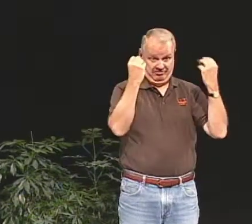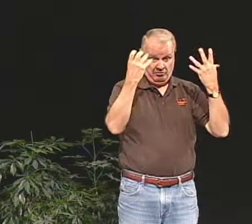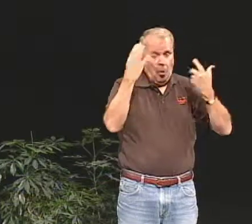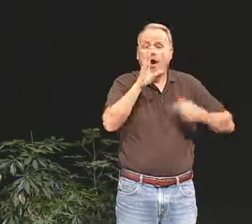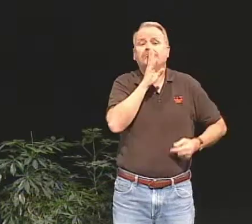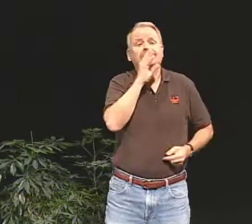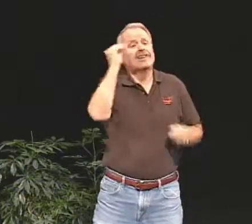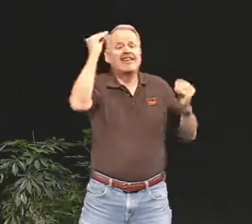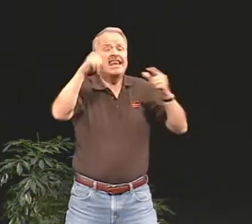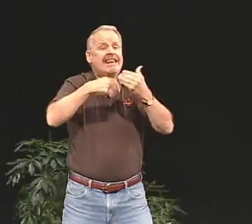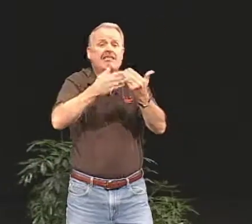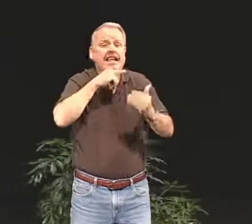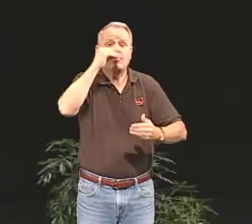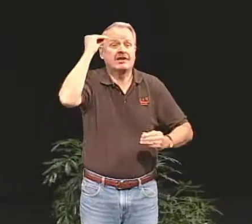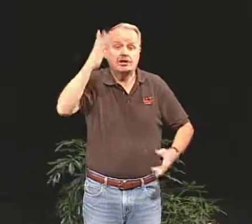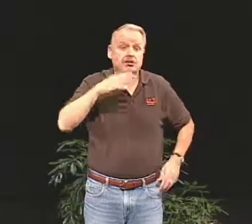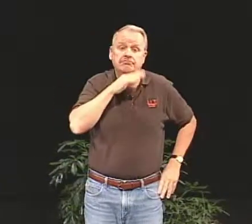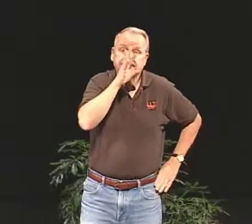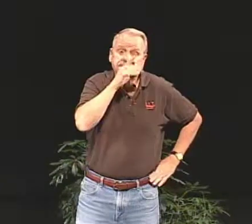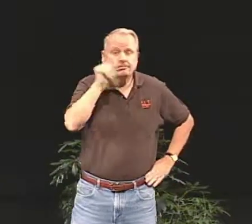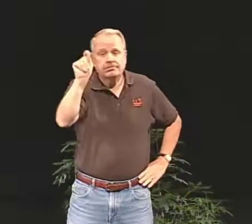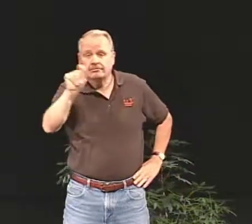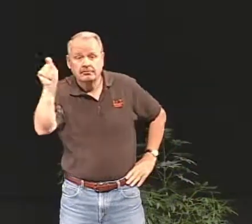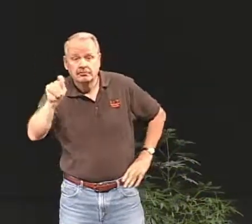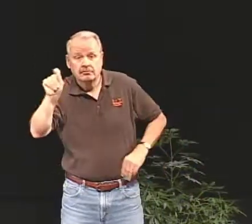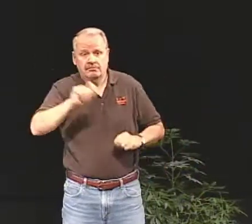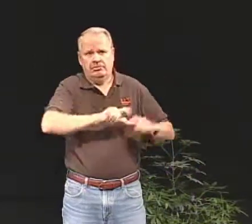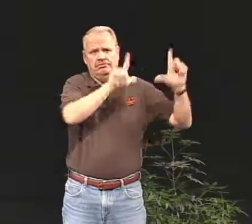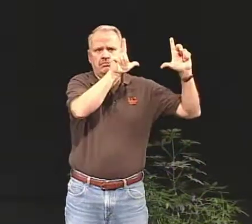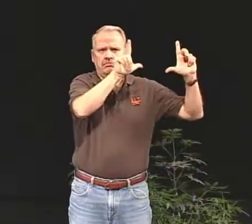The pixel presentations have become clearer and clearer.